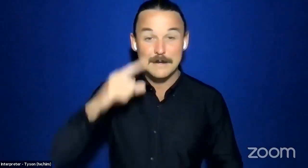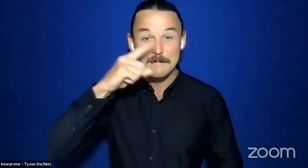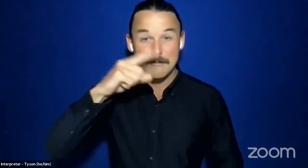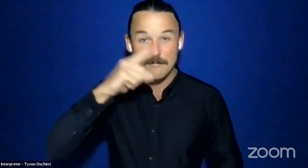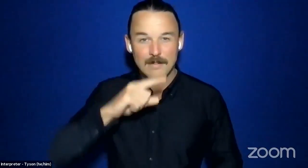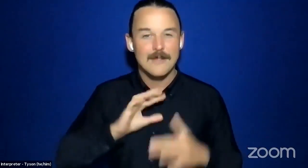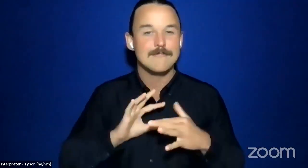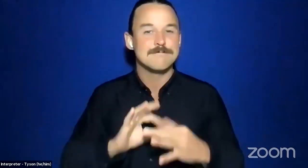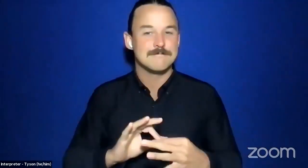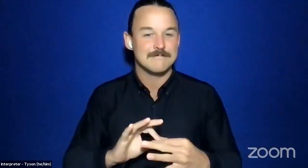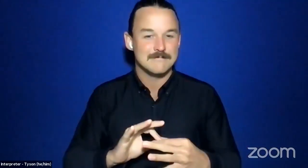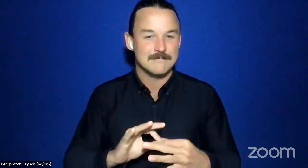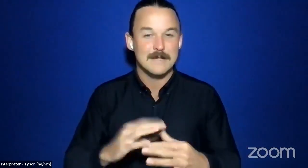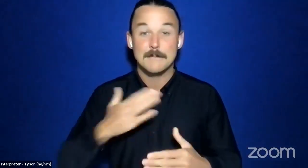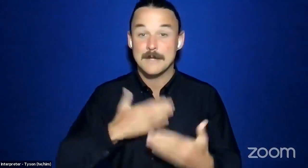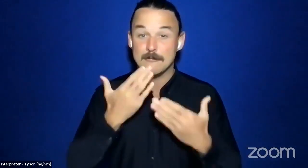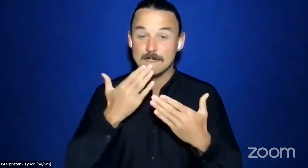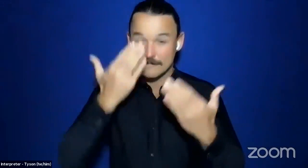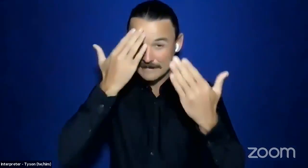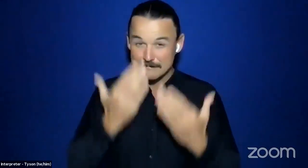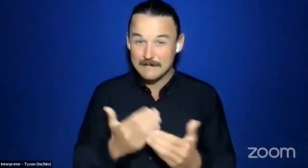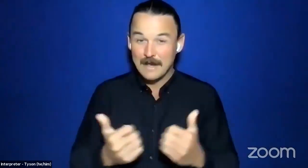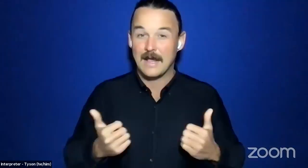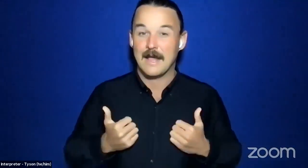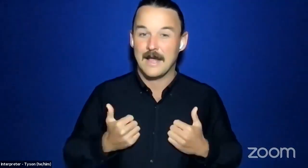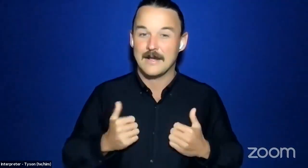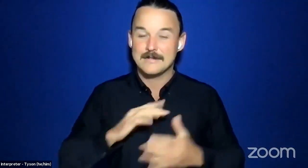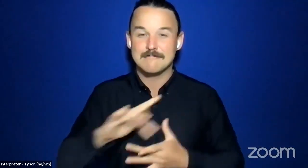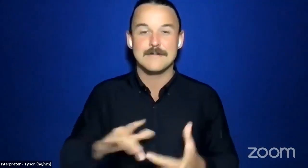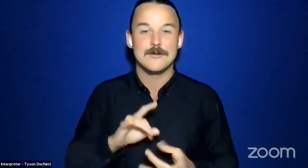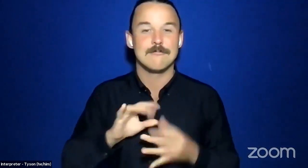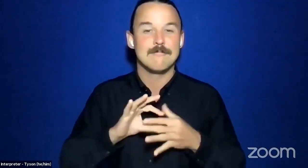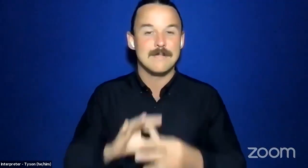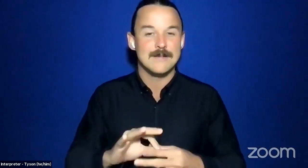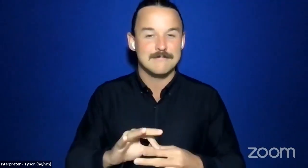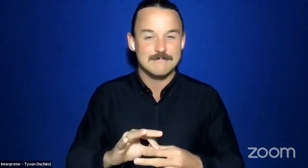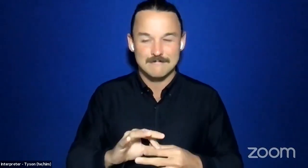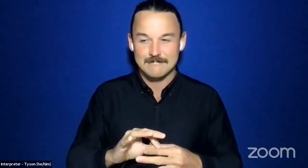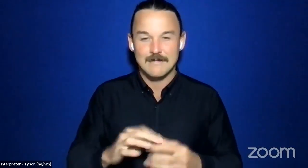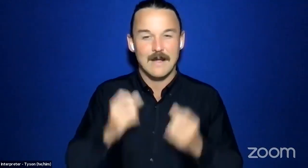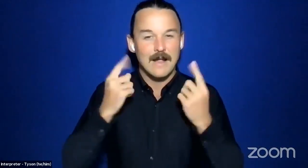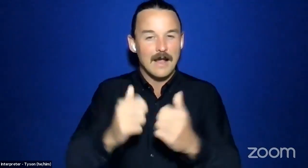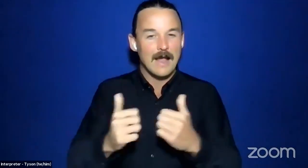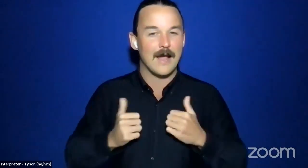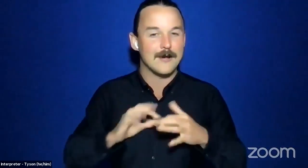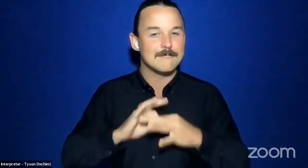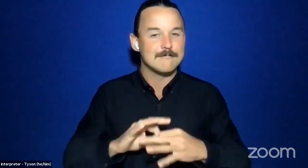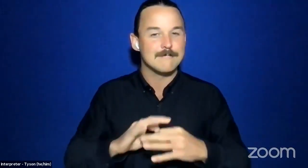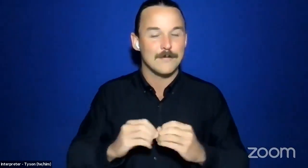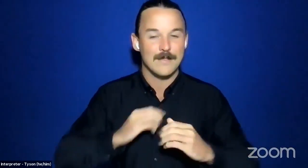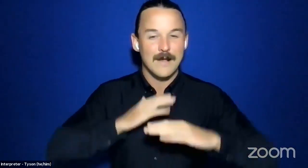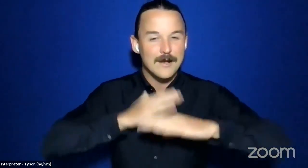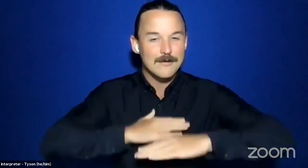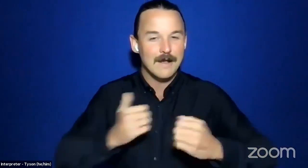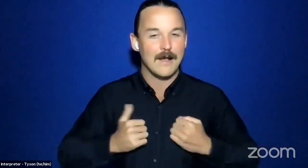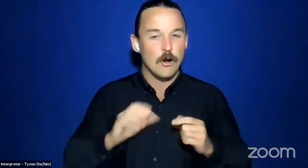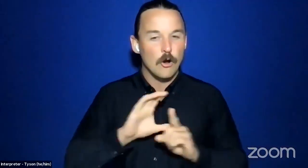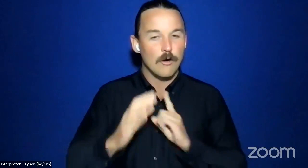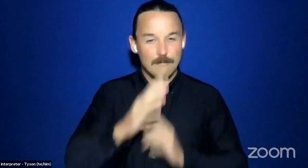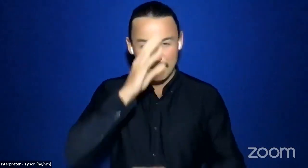people end up bye I people and our fights. I actually respect our spiritual relationship kinship with our and our face. I actually respect our spirits relationship kinship with our country and acknowledge